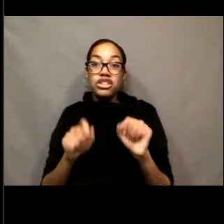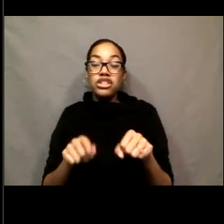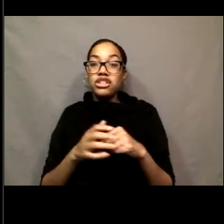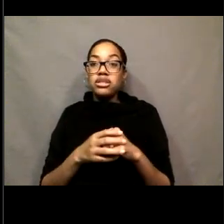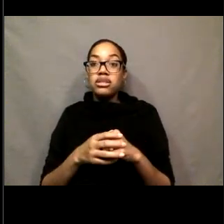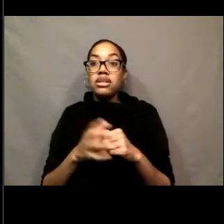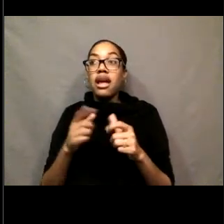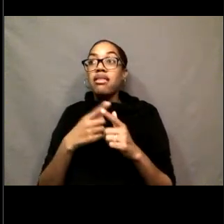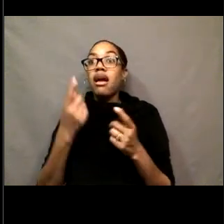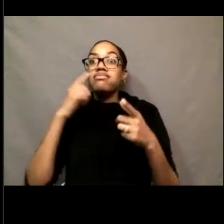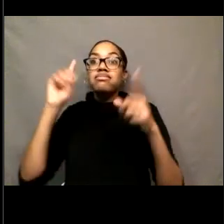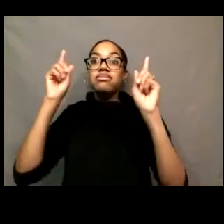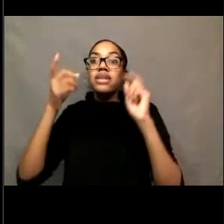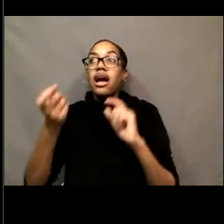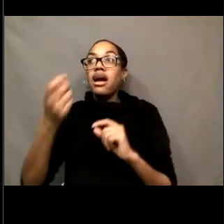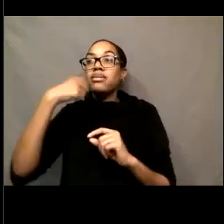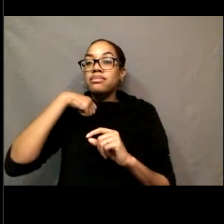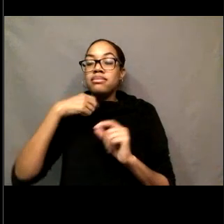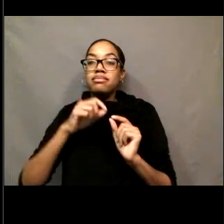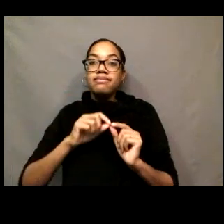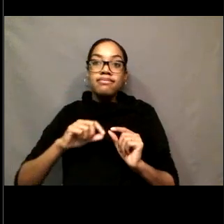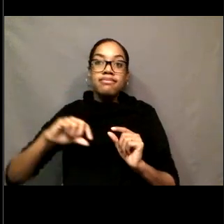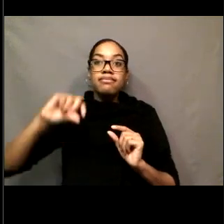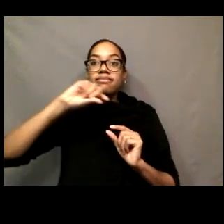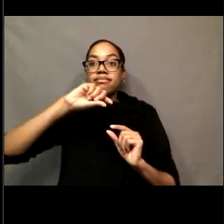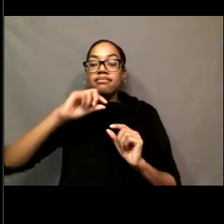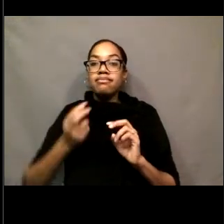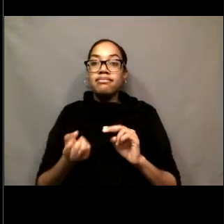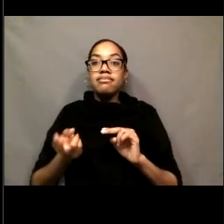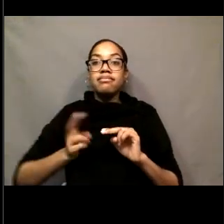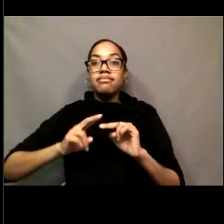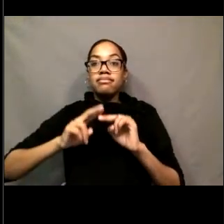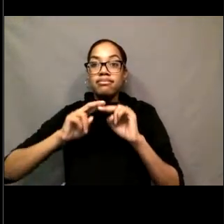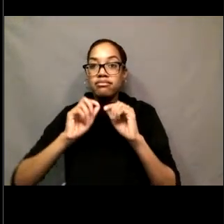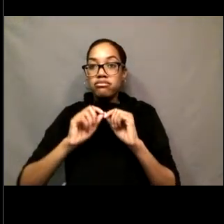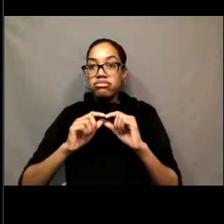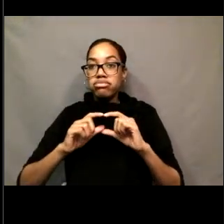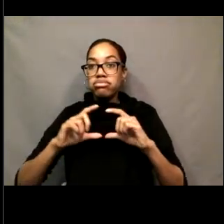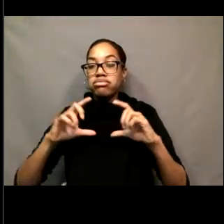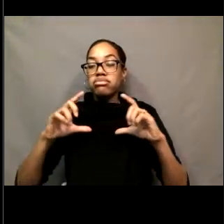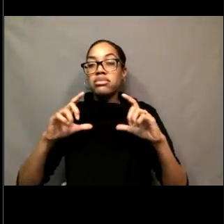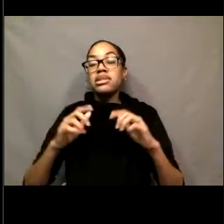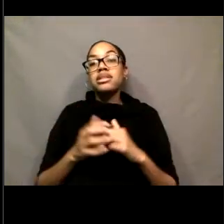that they can survive, but not really put a lot of growth on. And then they can have a period of time where there's a lot